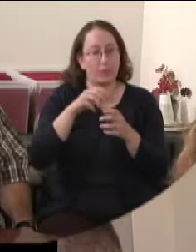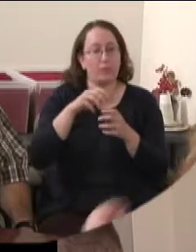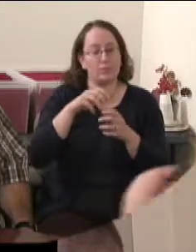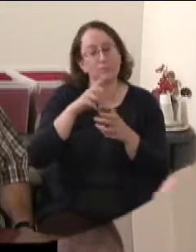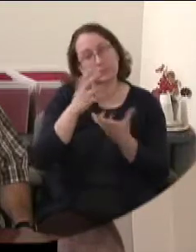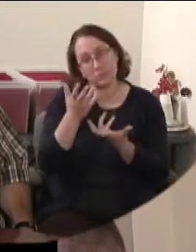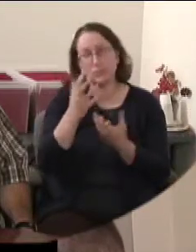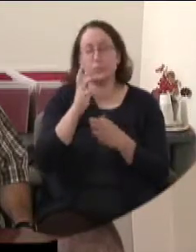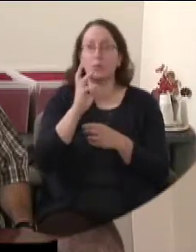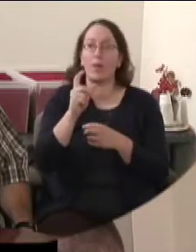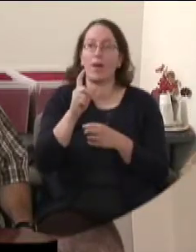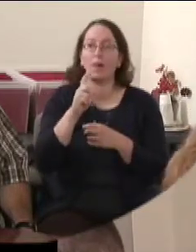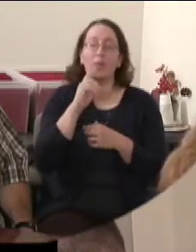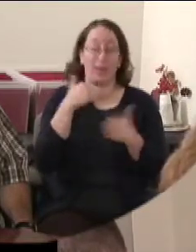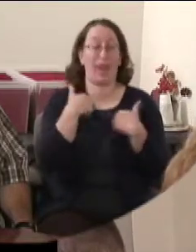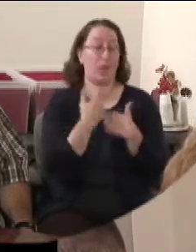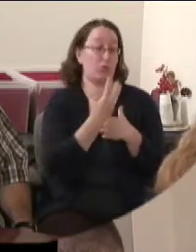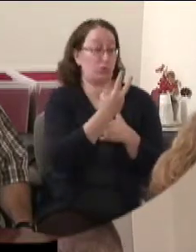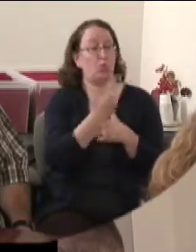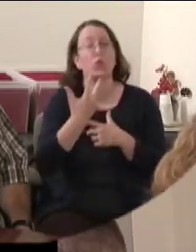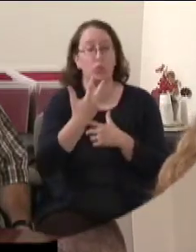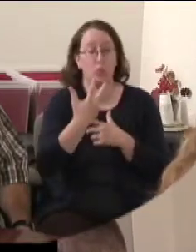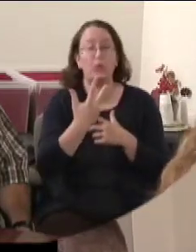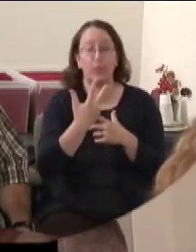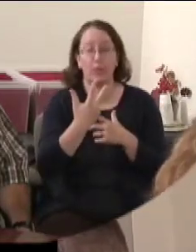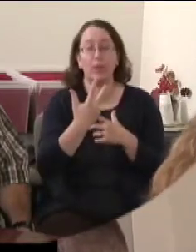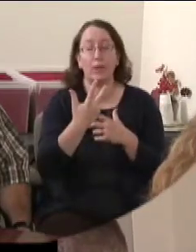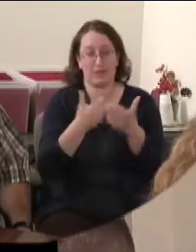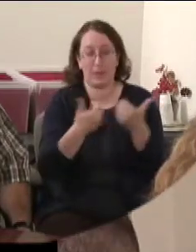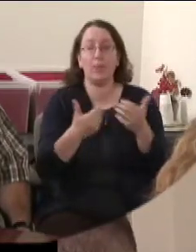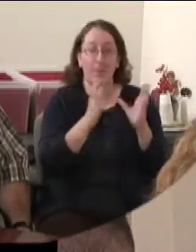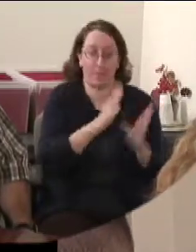well we actually had 2 or 3 separate planning appointments